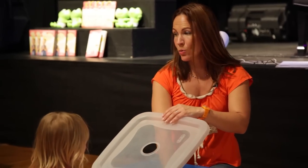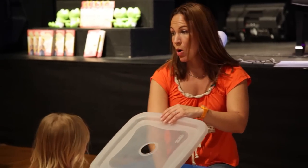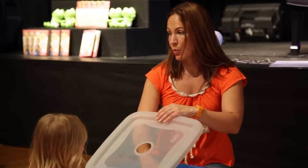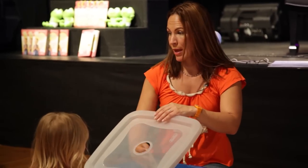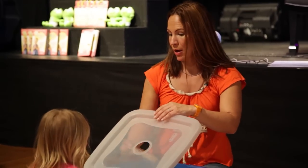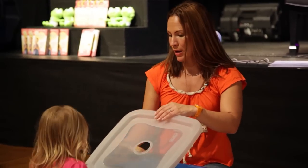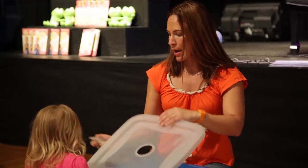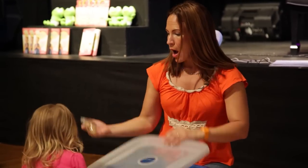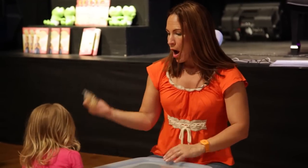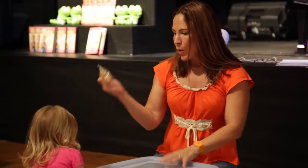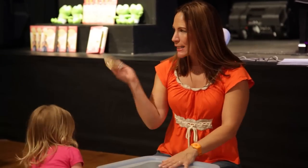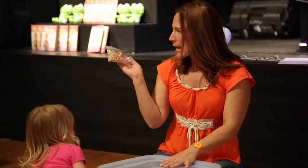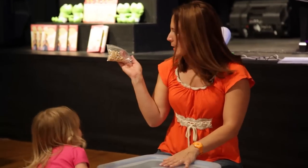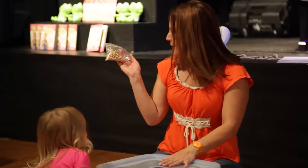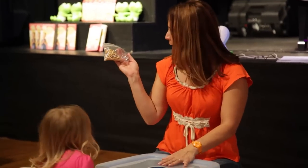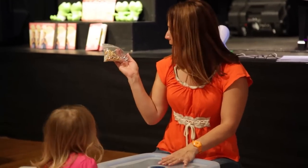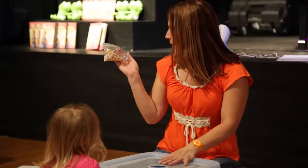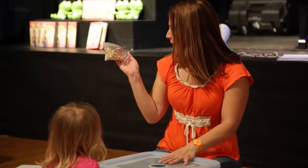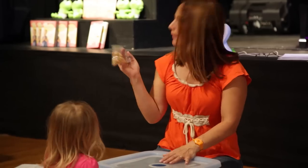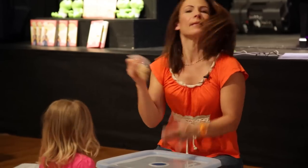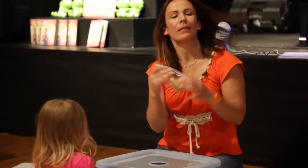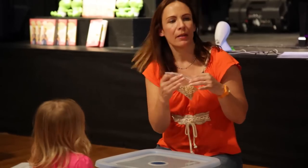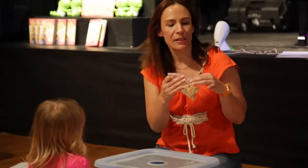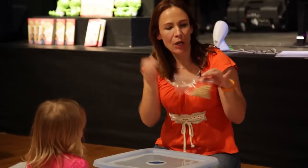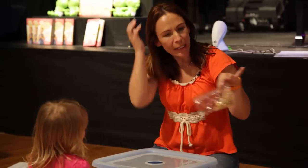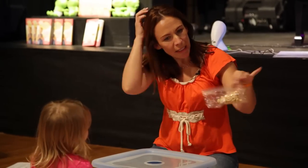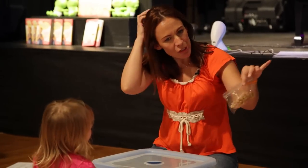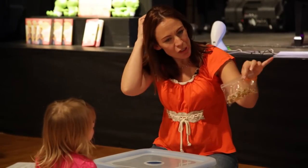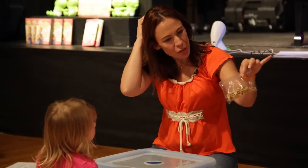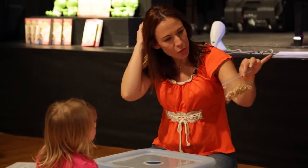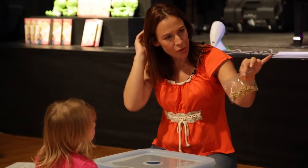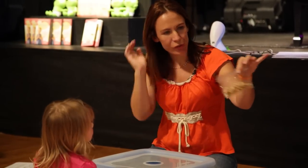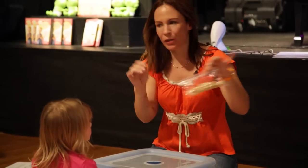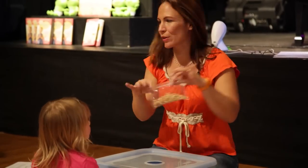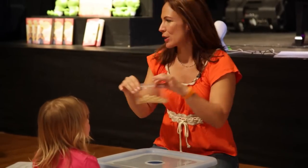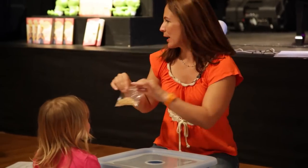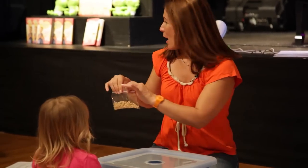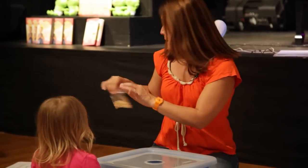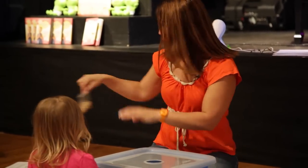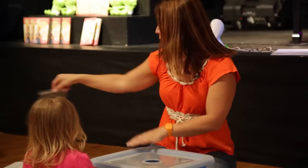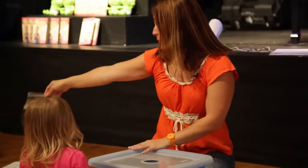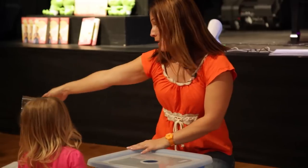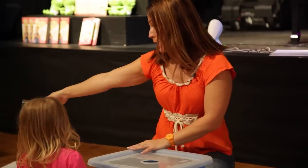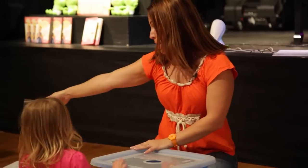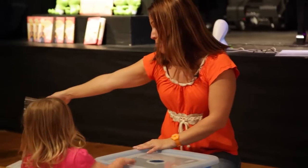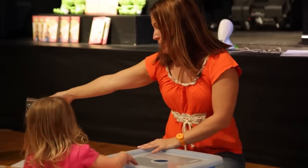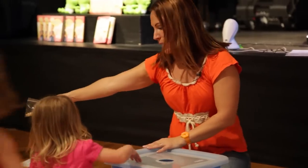There's more where that -- okay. What's this? These are honey nut just so you know so if there's any --. Cereal. There you go.